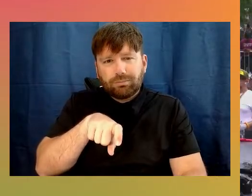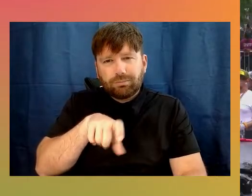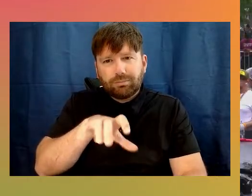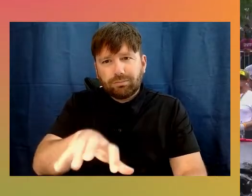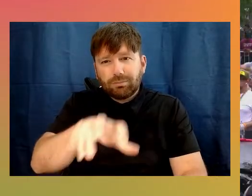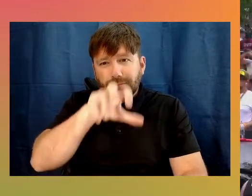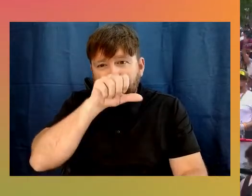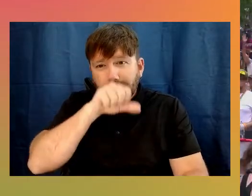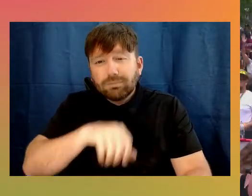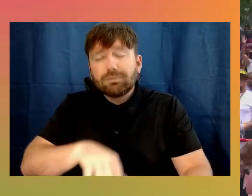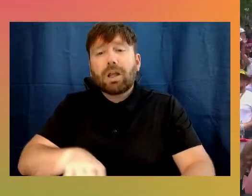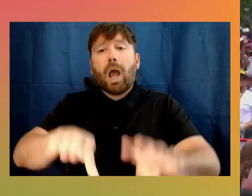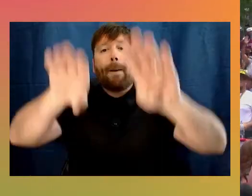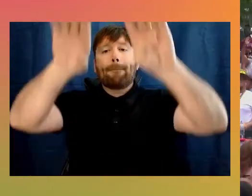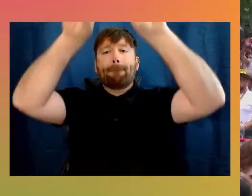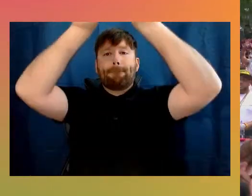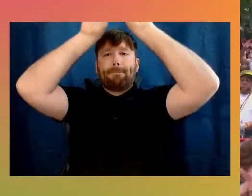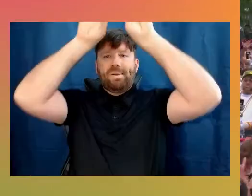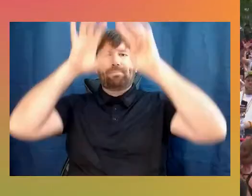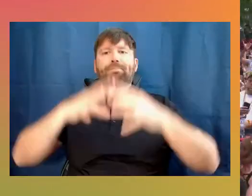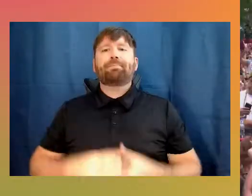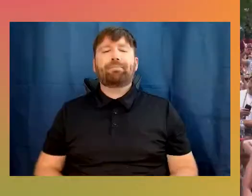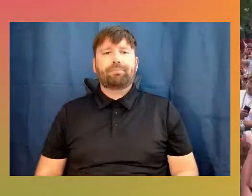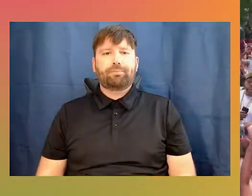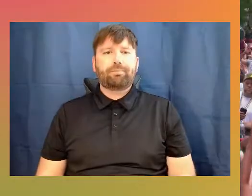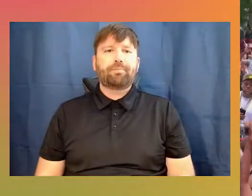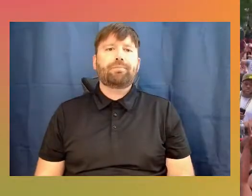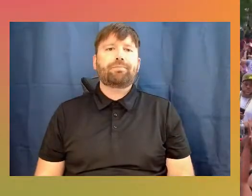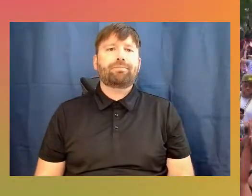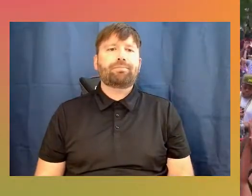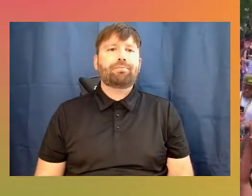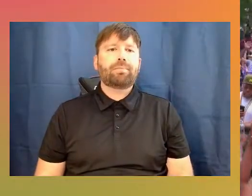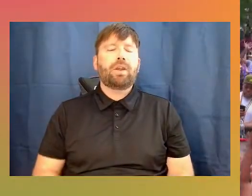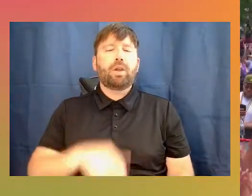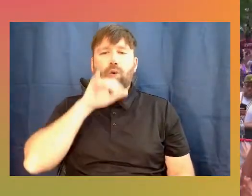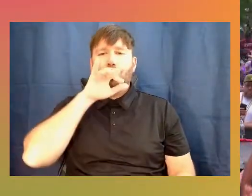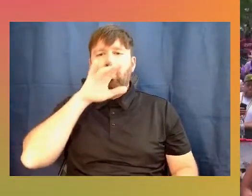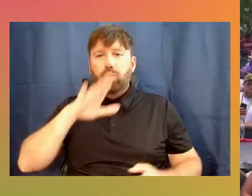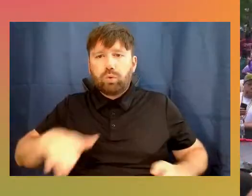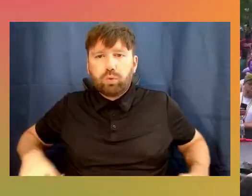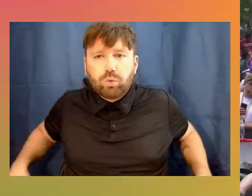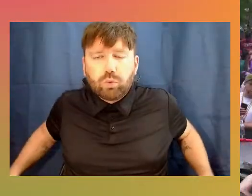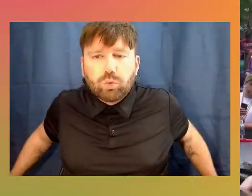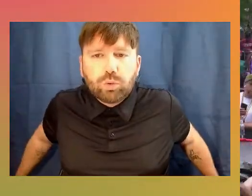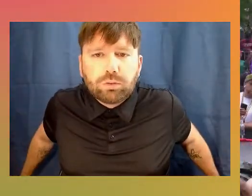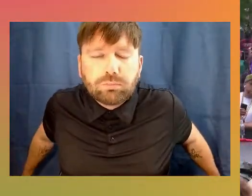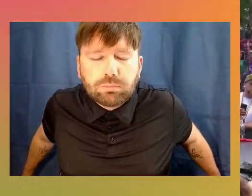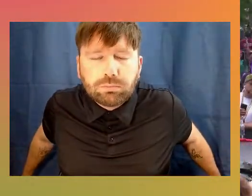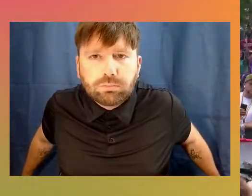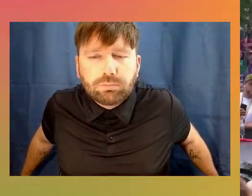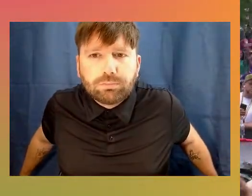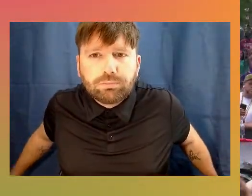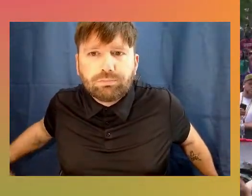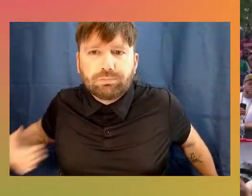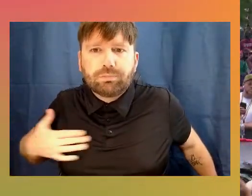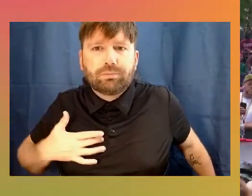STEP THE FOOT BETWEEN THE HANDS